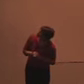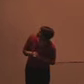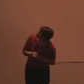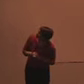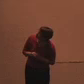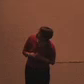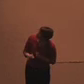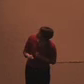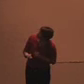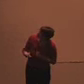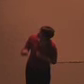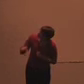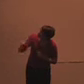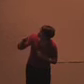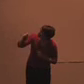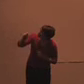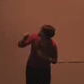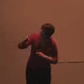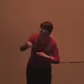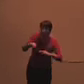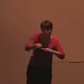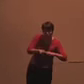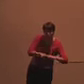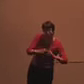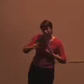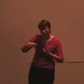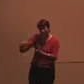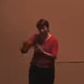So you can sit down to read books here.